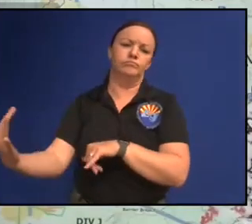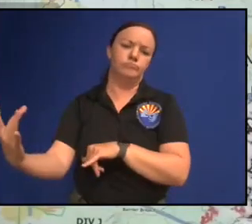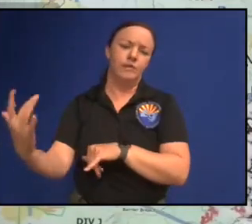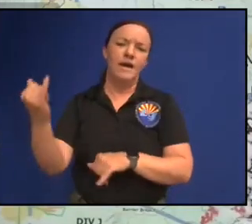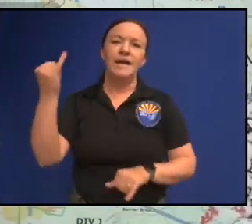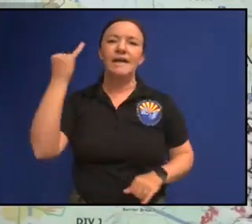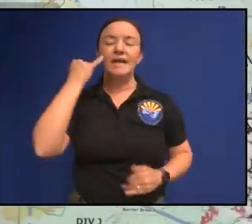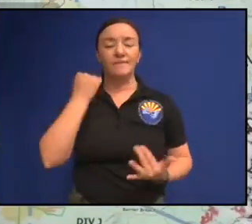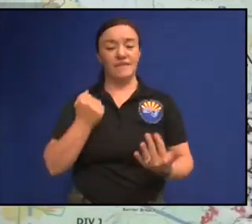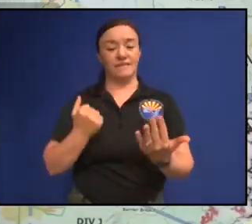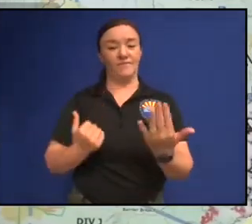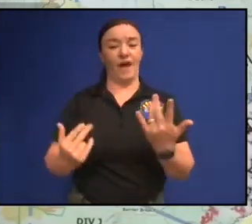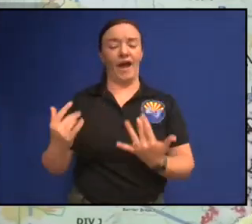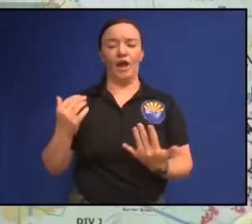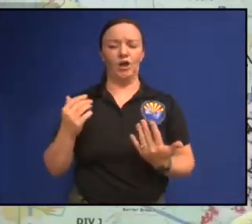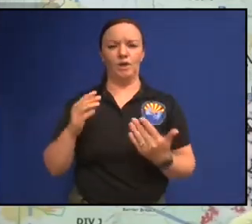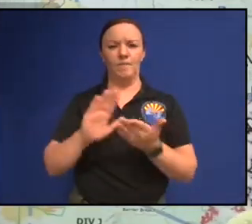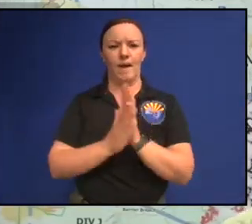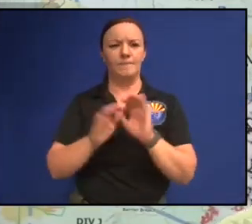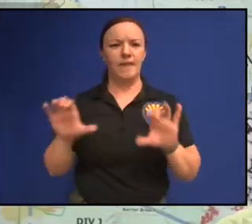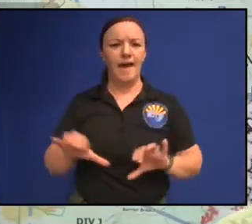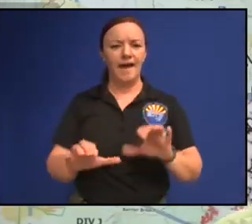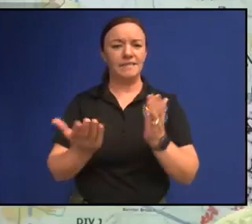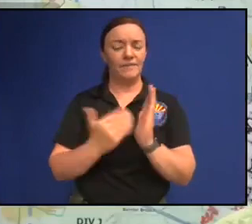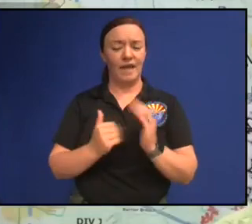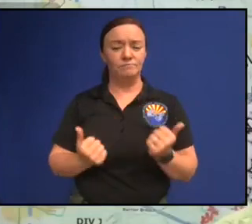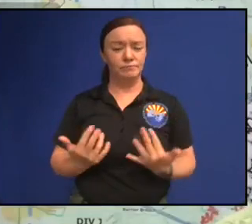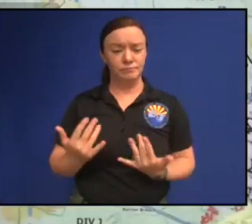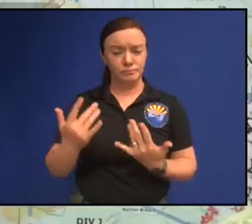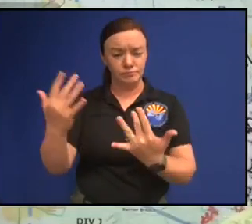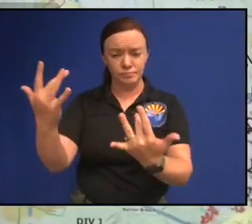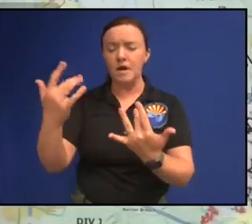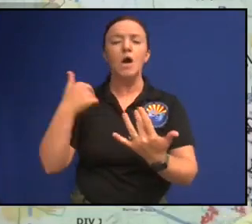OUT OF THERE. SO IT'S NOT THREATENING THE LINE.